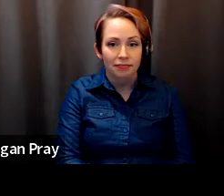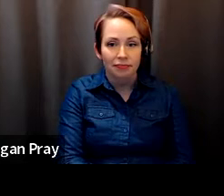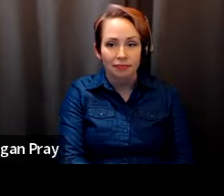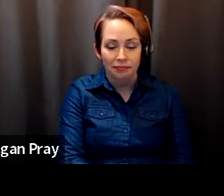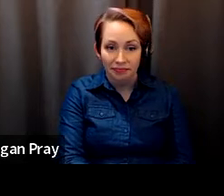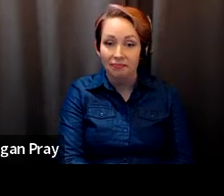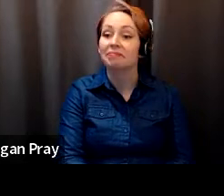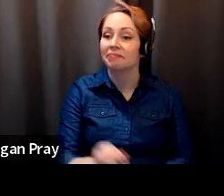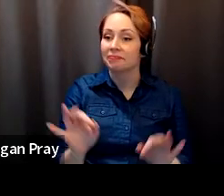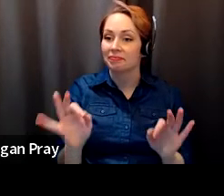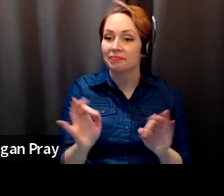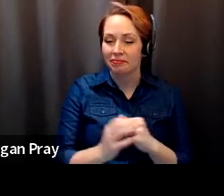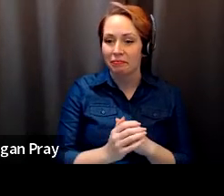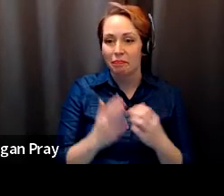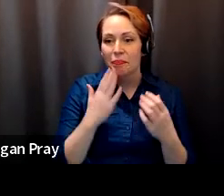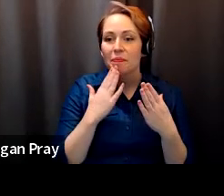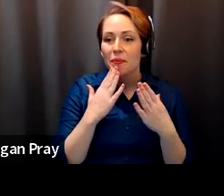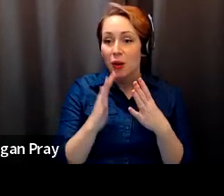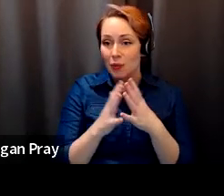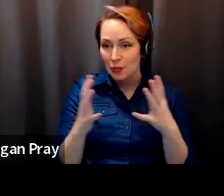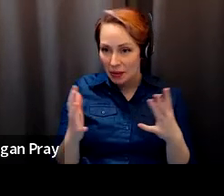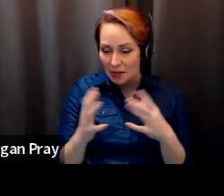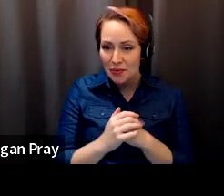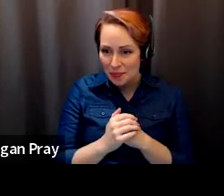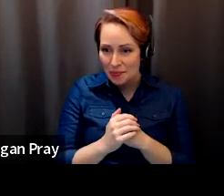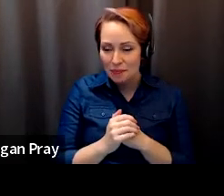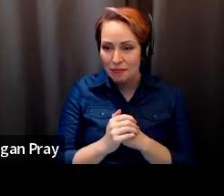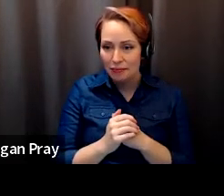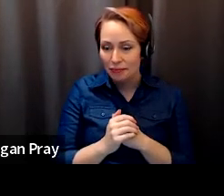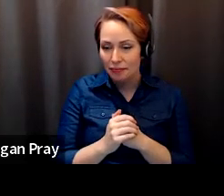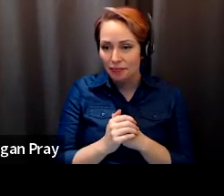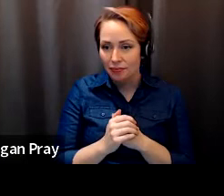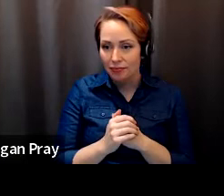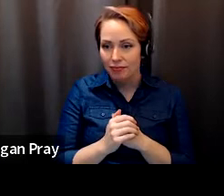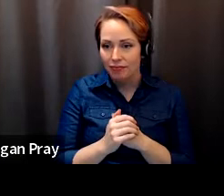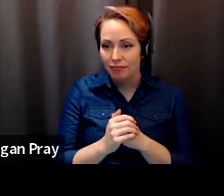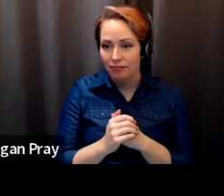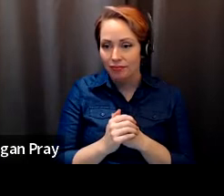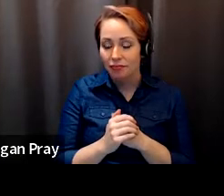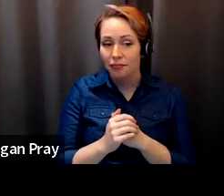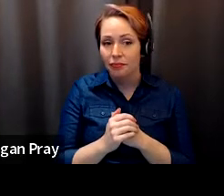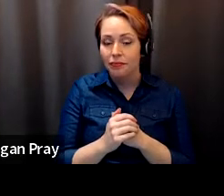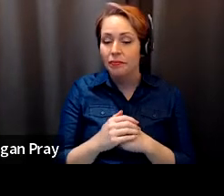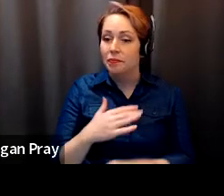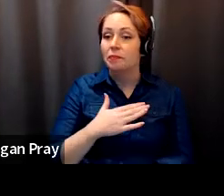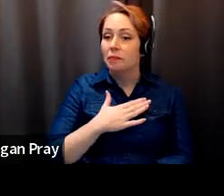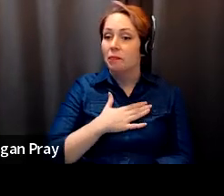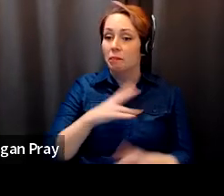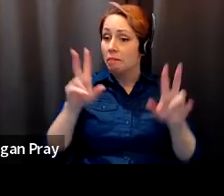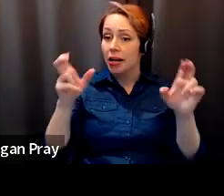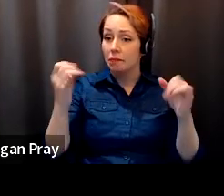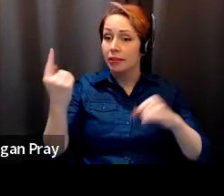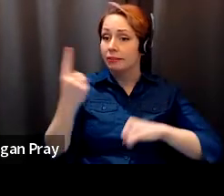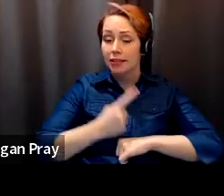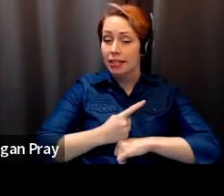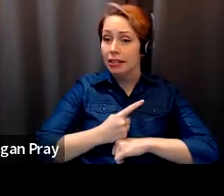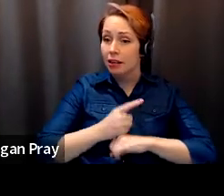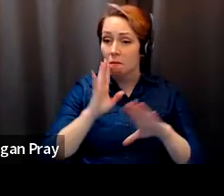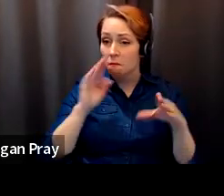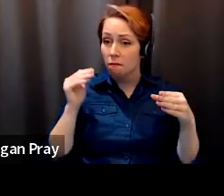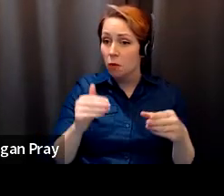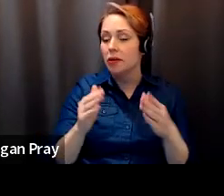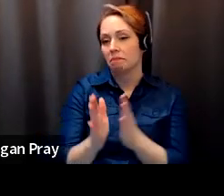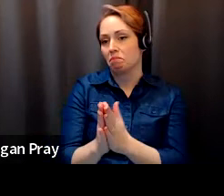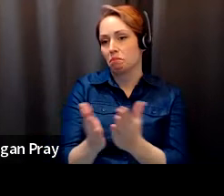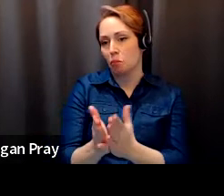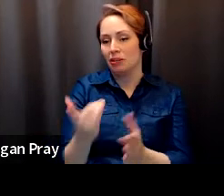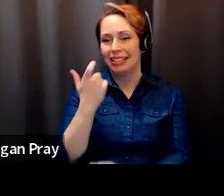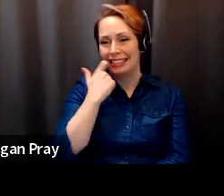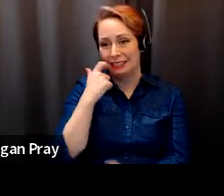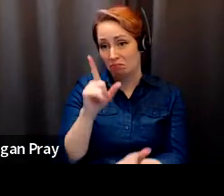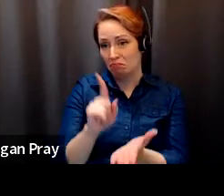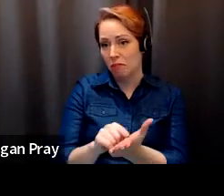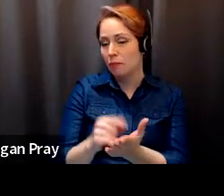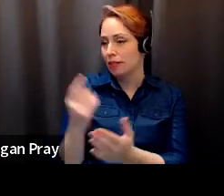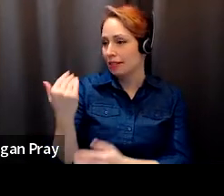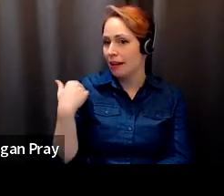Salvador Santino Regilme: Okay, so thank you so much, the, the object, I mean the focus of my topic for today is the book that was recently published last November 2021.